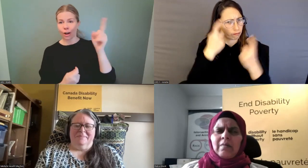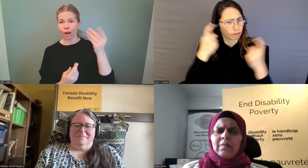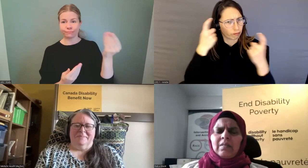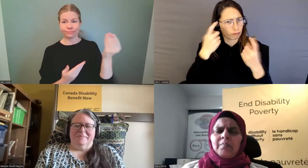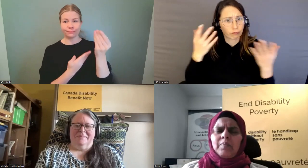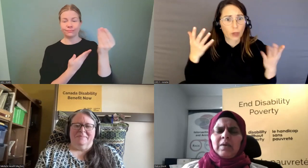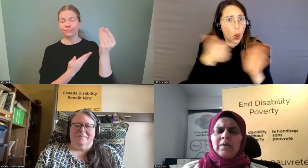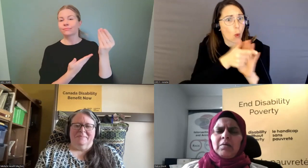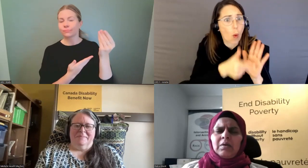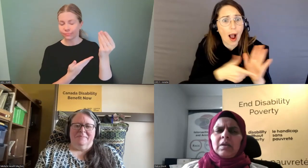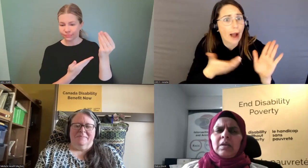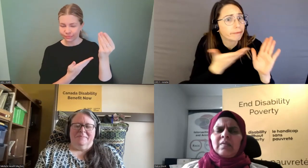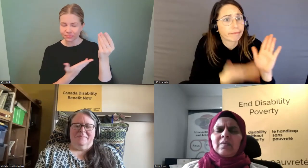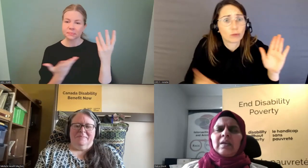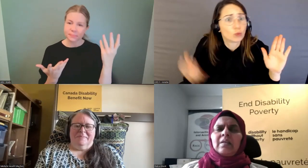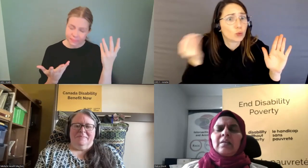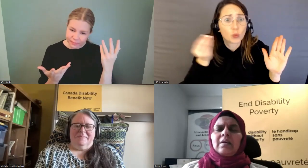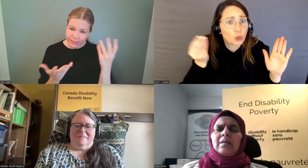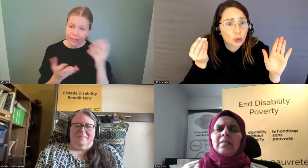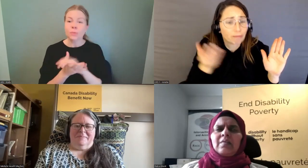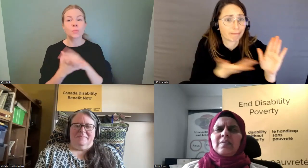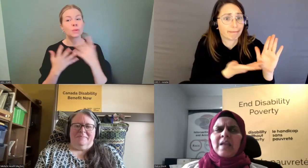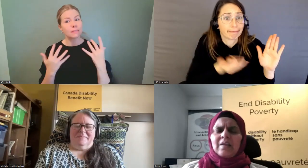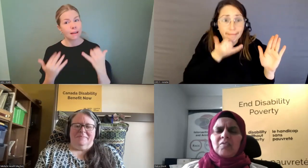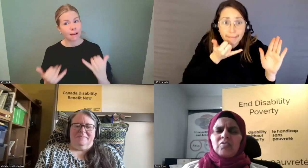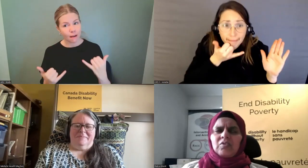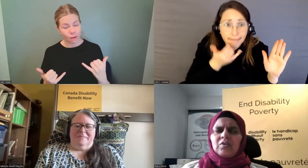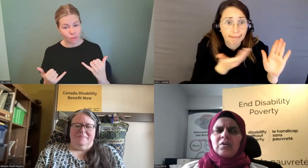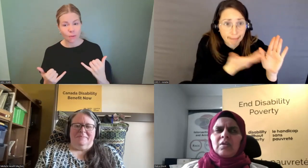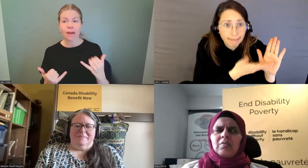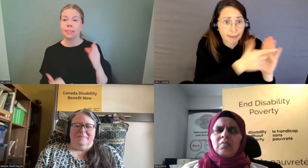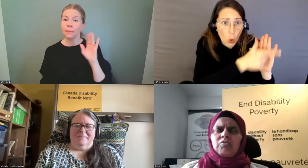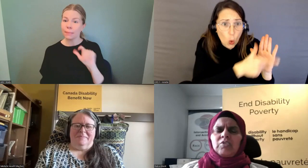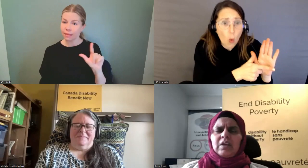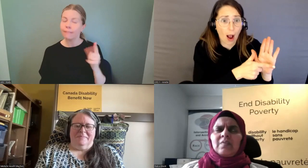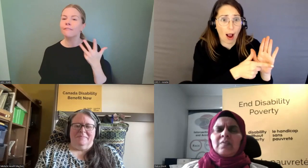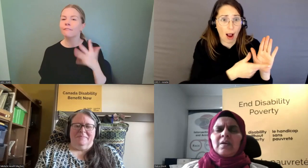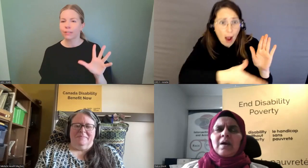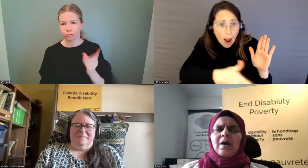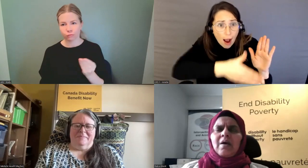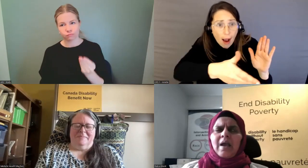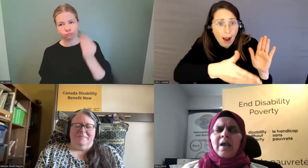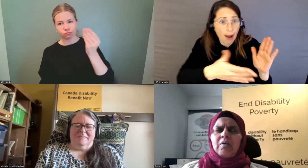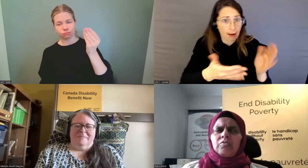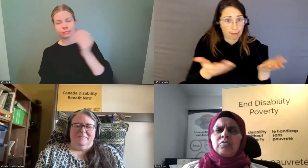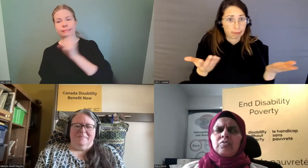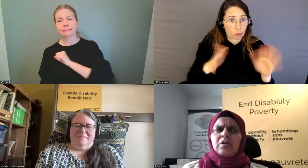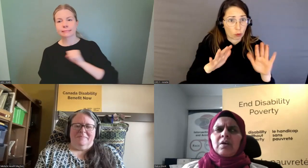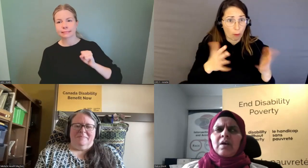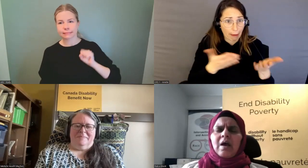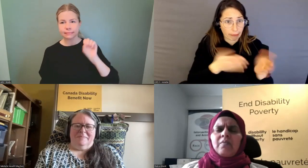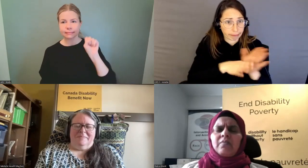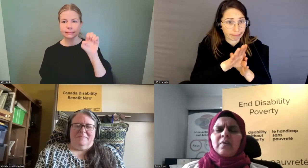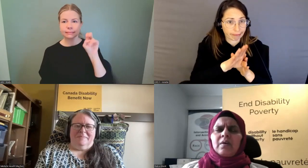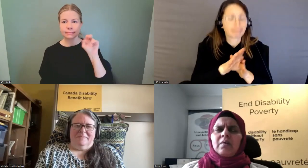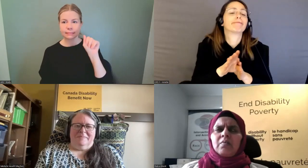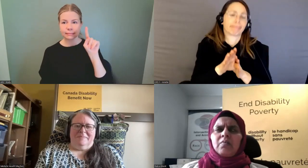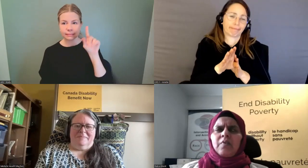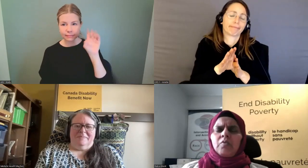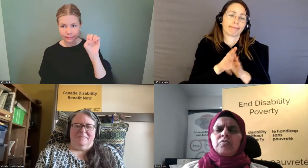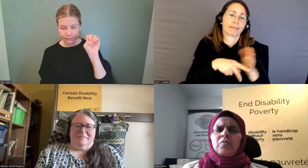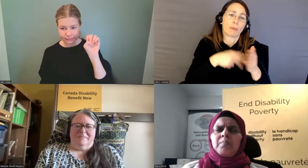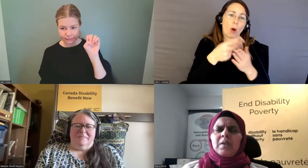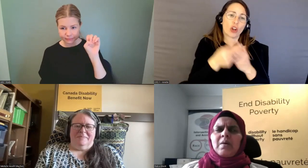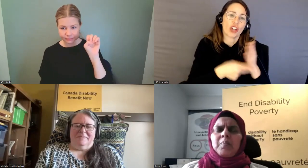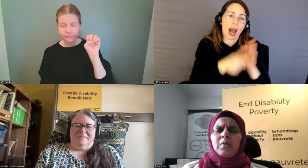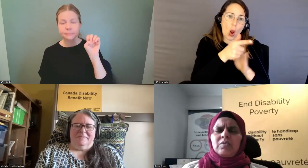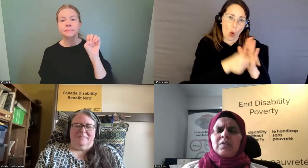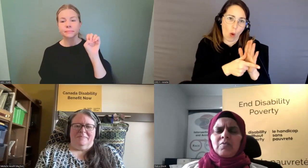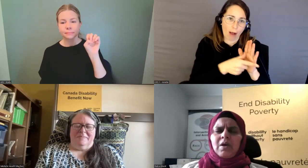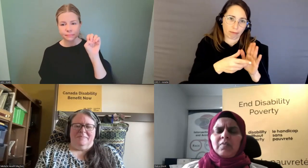THE BILL IS IN THE SENATE, WHICH IS OUR HOUSE OF FOLKS WHO HAVE BEEN APPOINTED ACROSS THIS